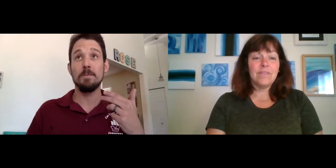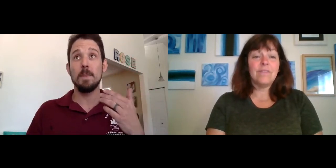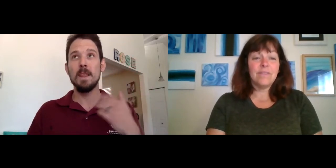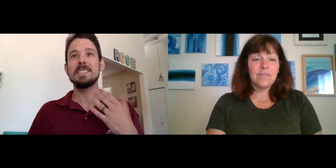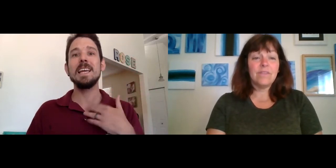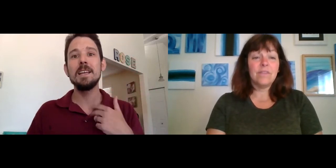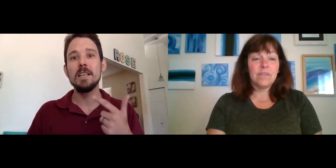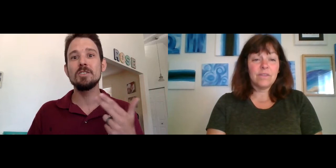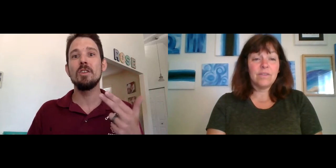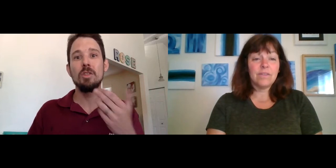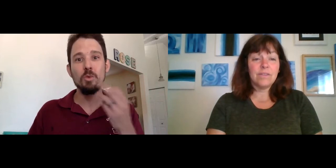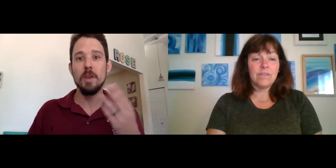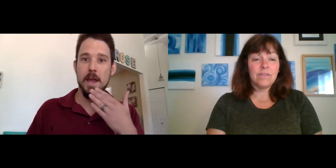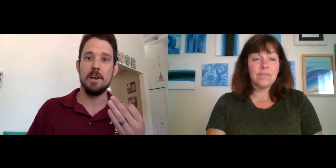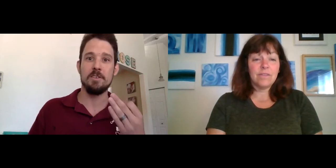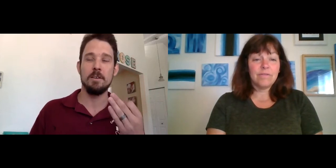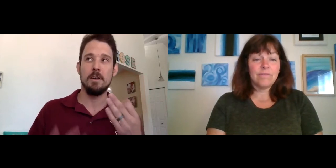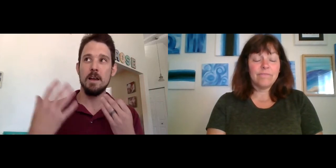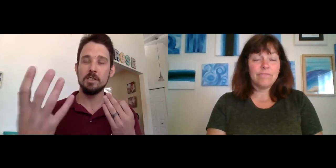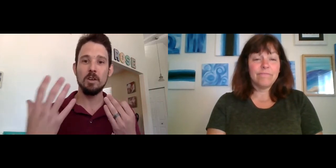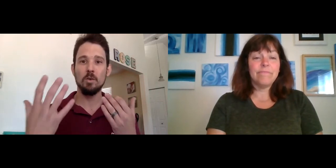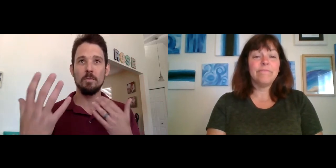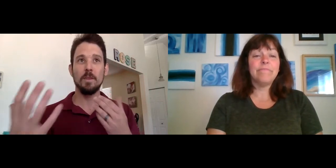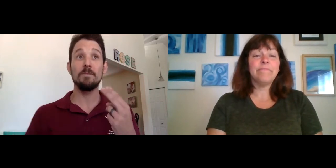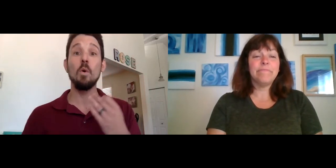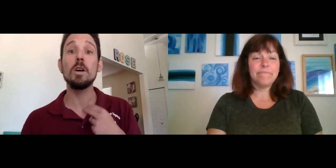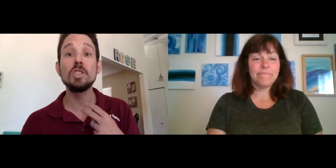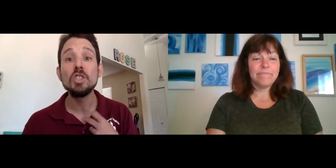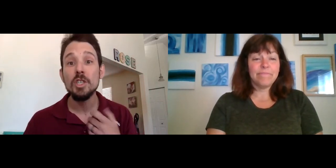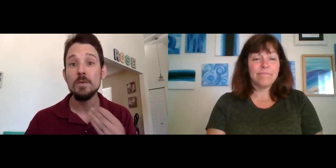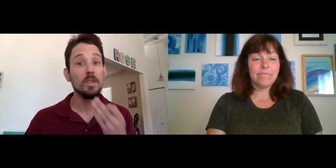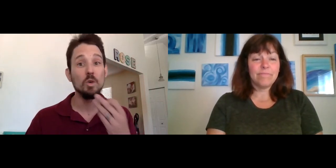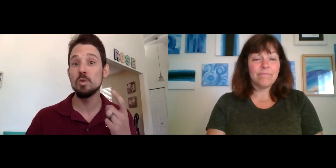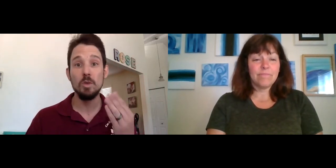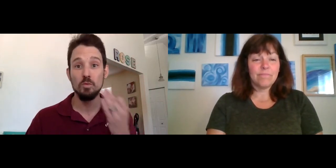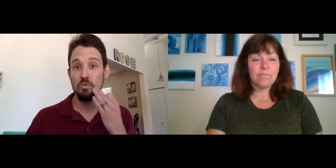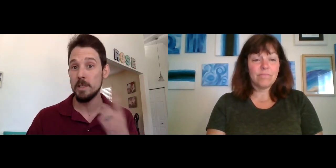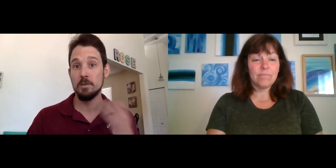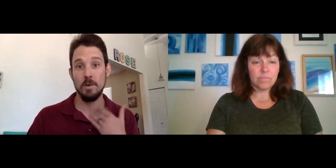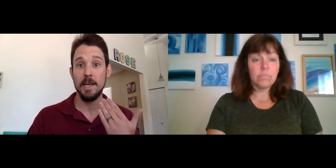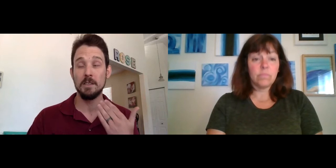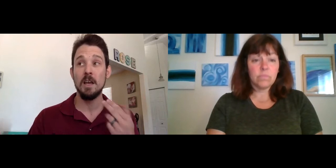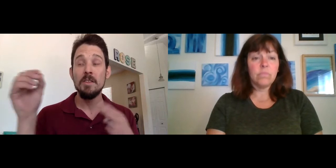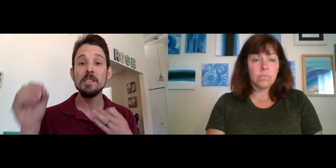it's English through the air. So, for children who don't read and write, this is